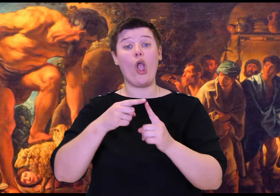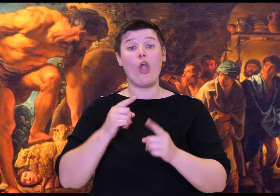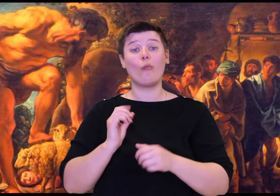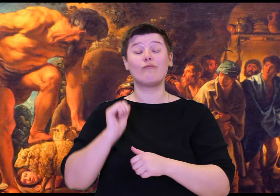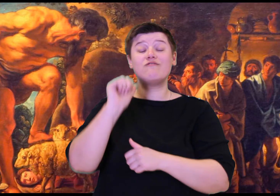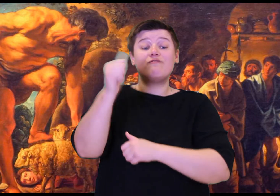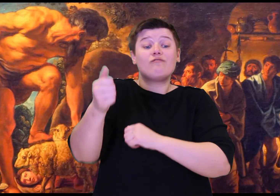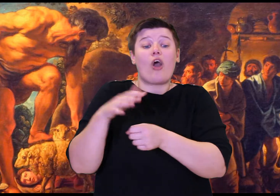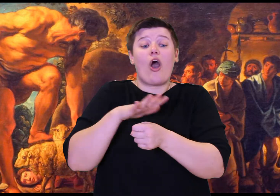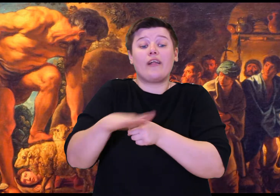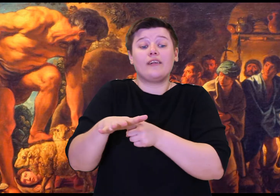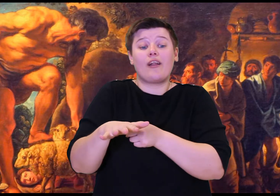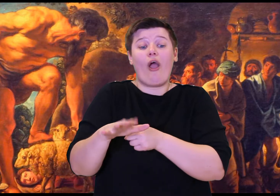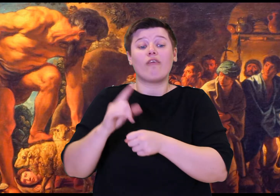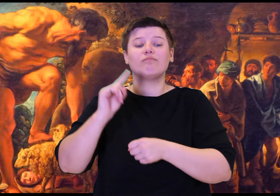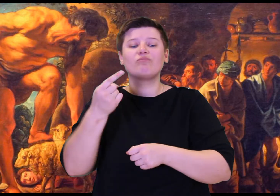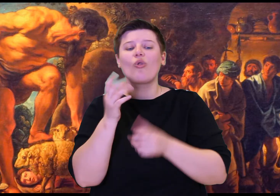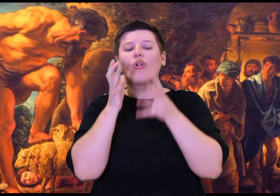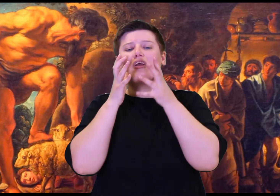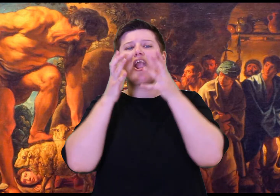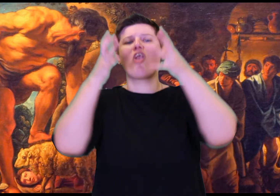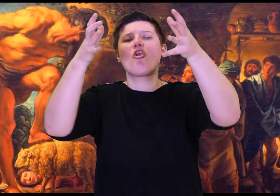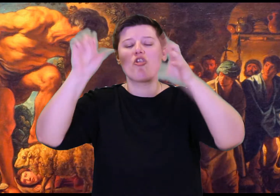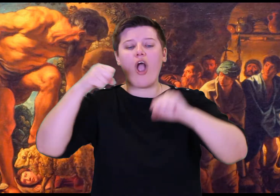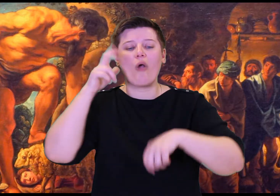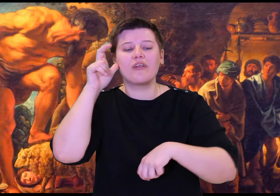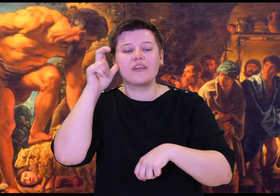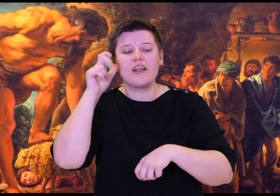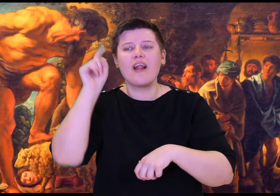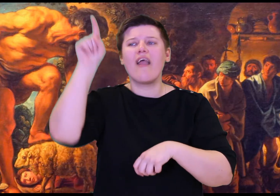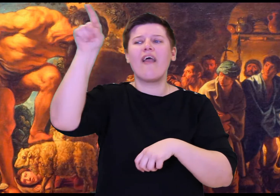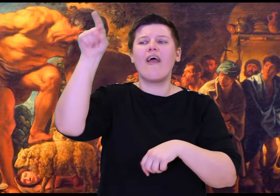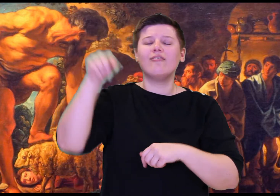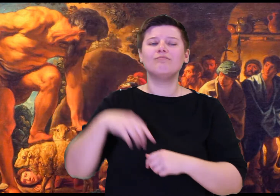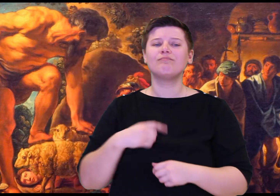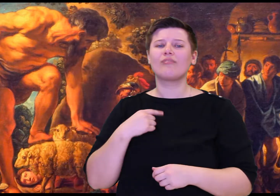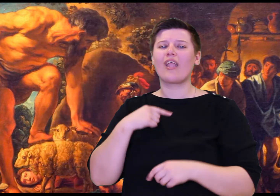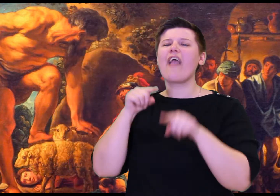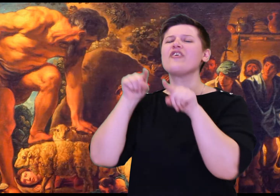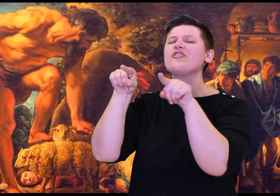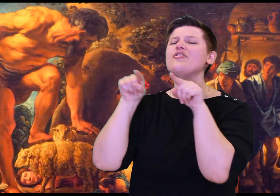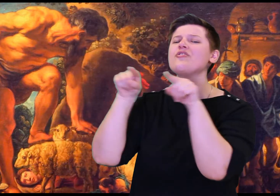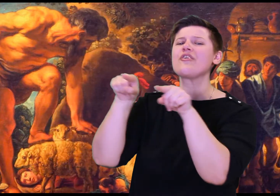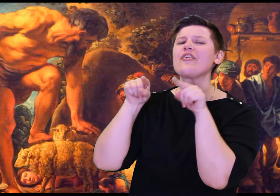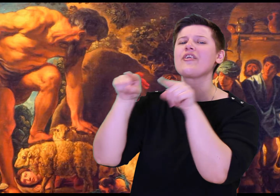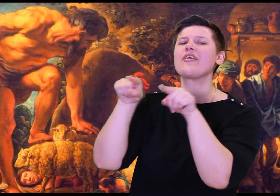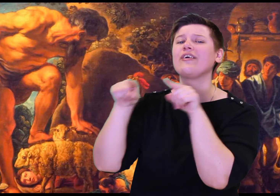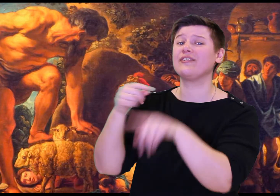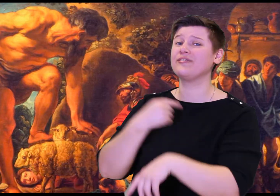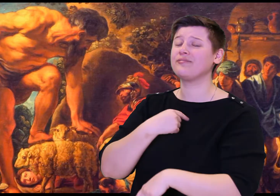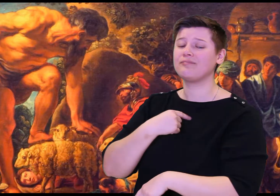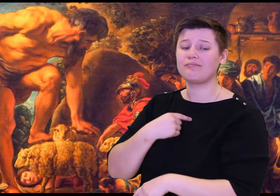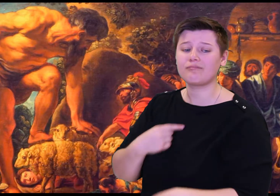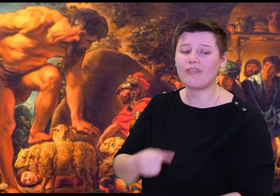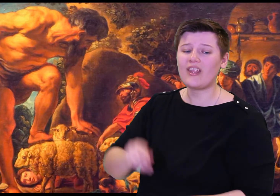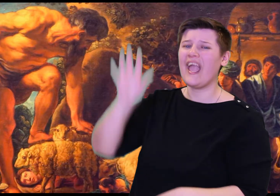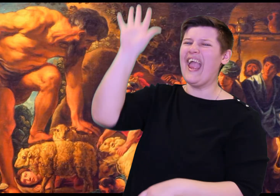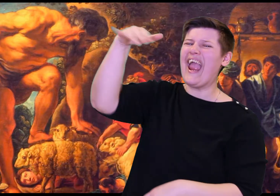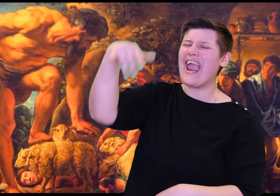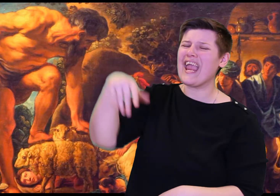'Cyclops! Haha, you idiot! The crew trapped in your cave did not belong to some poor weakling.